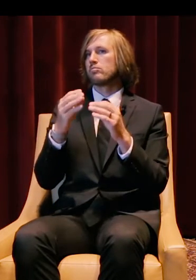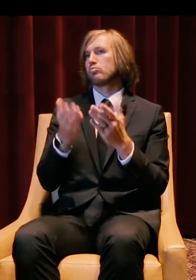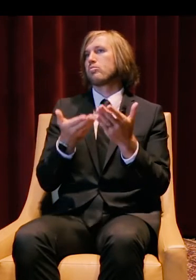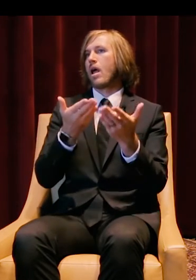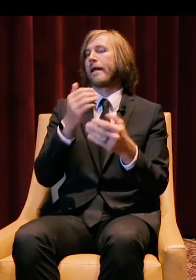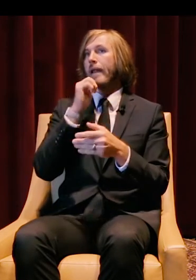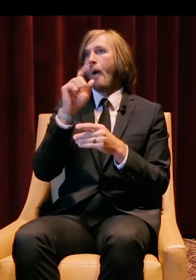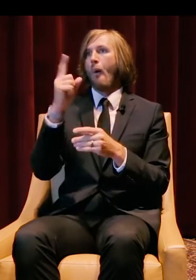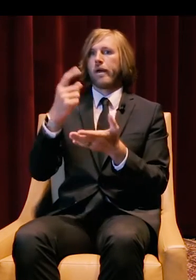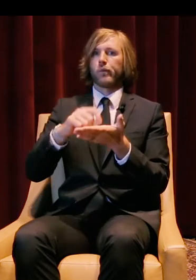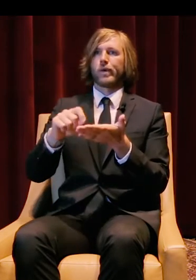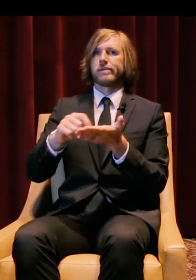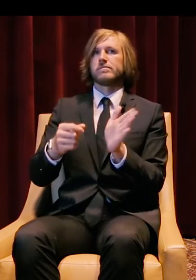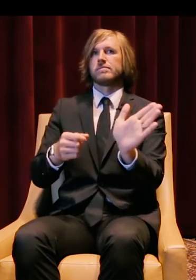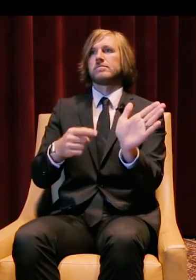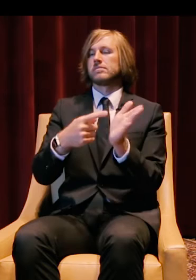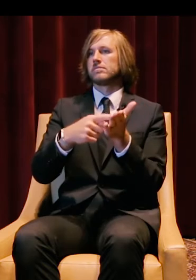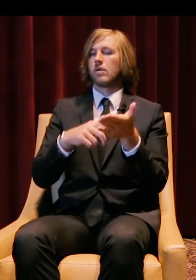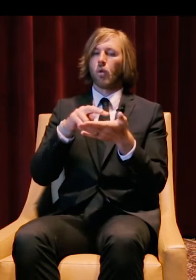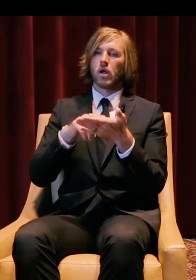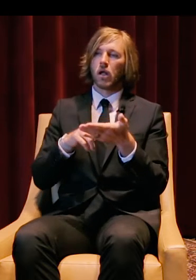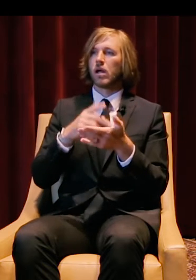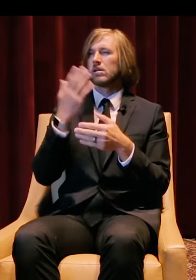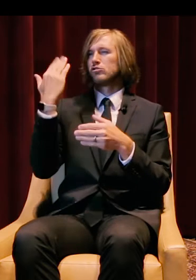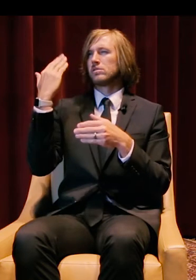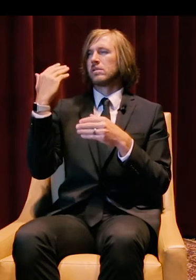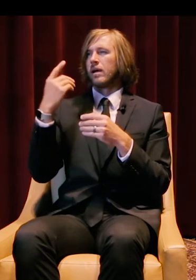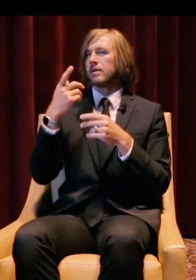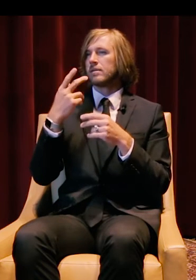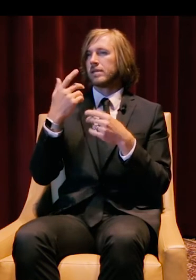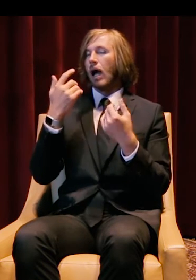written, you know, they used to have, I guess they still do,